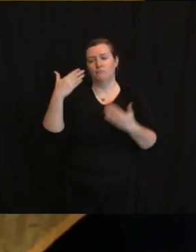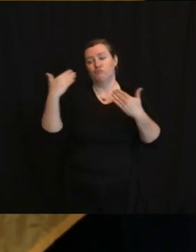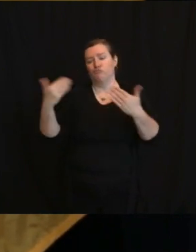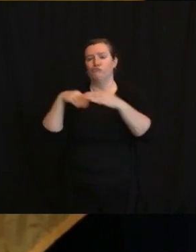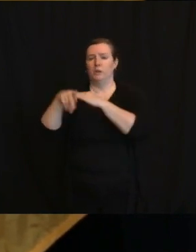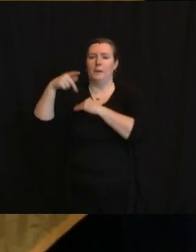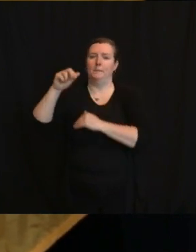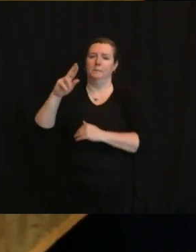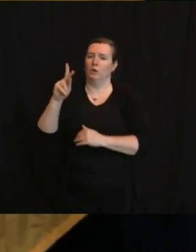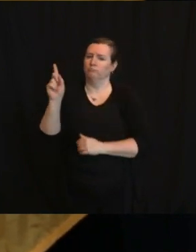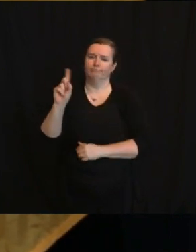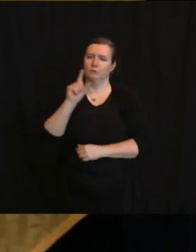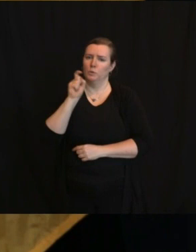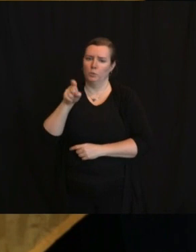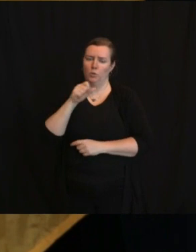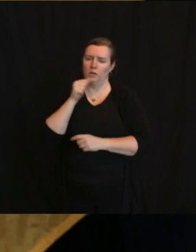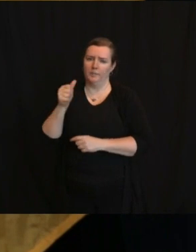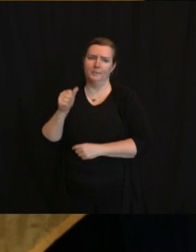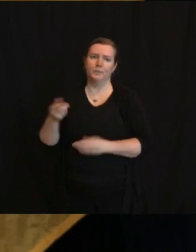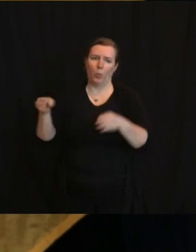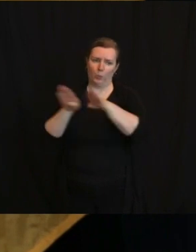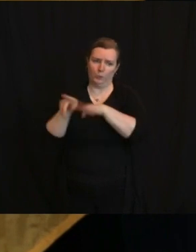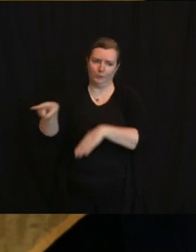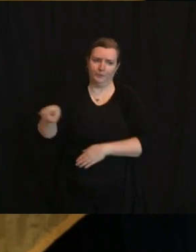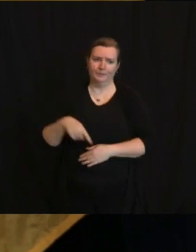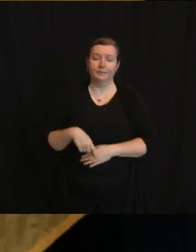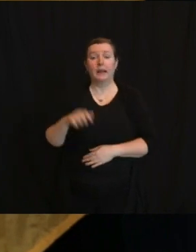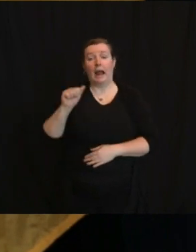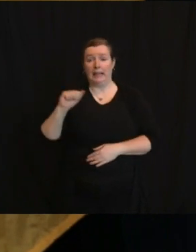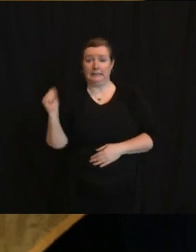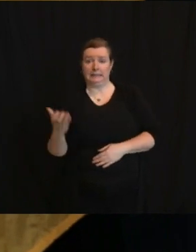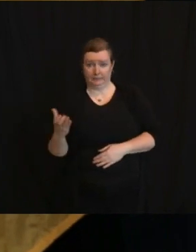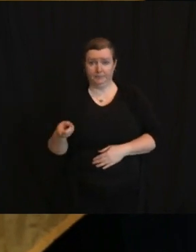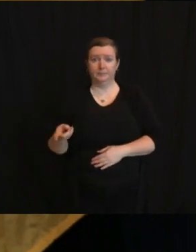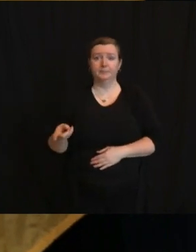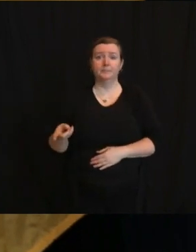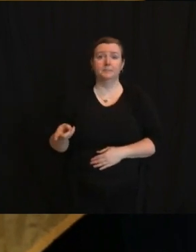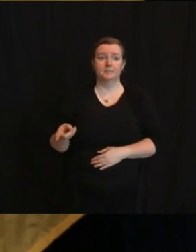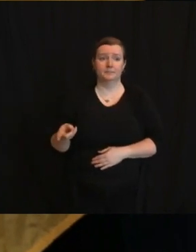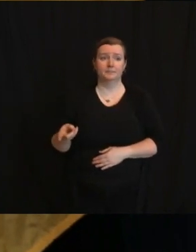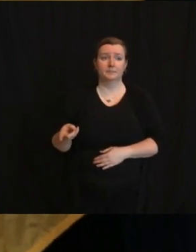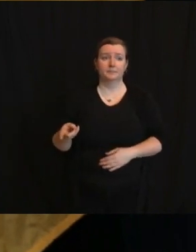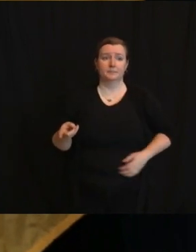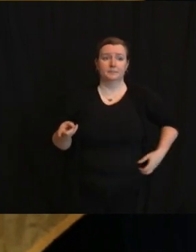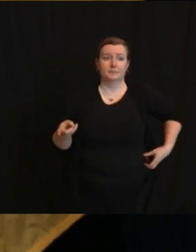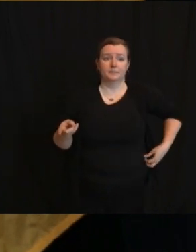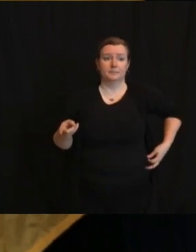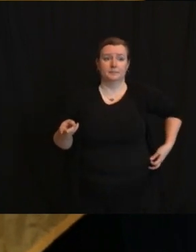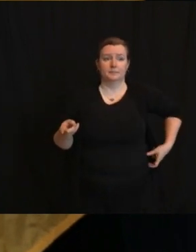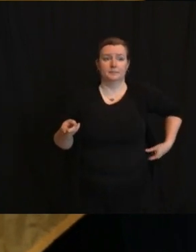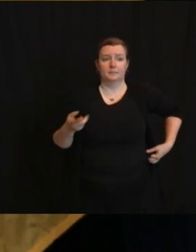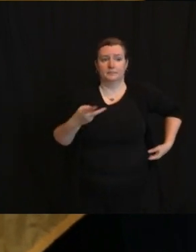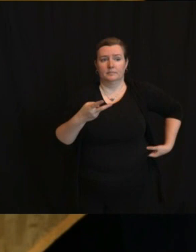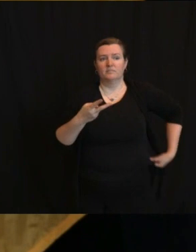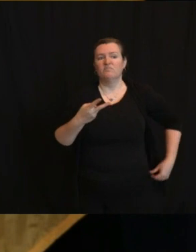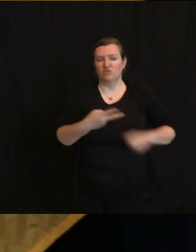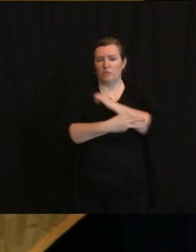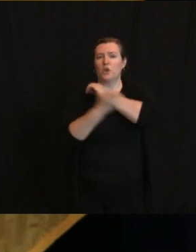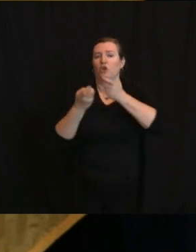IN BLOOMFIELD, THREE MEMBERS WERE CITED FOR BEING IN A CLOSED PARK.